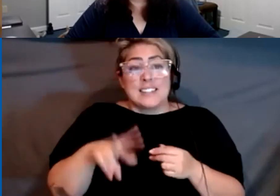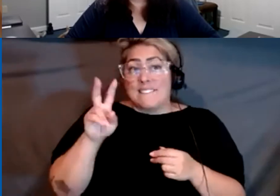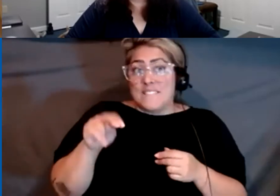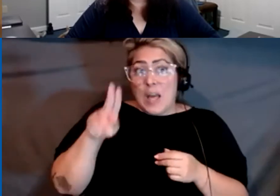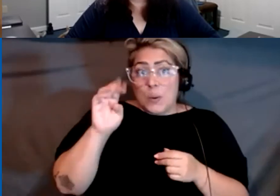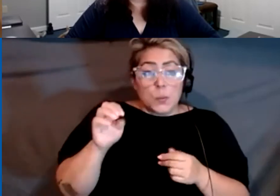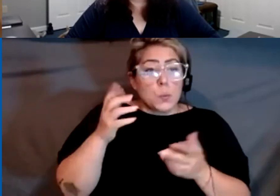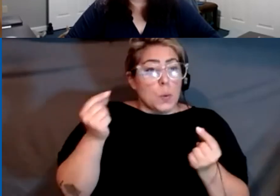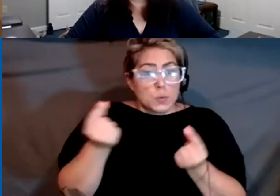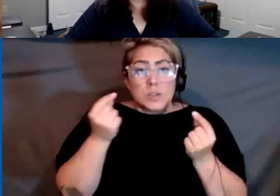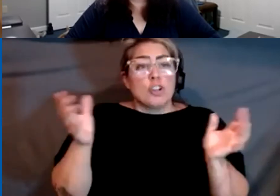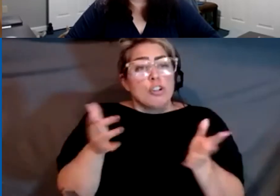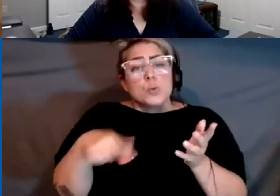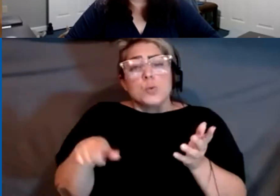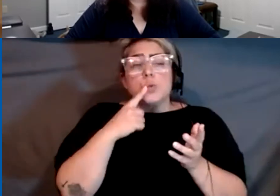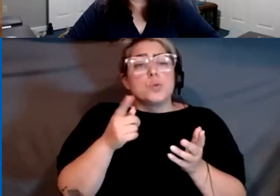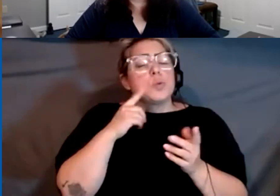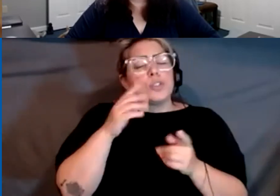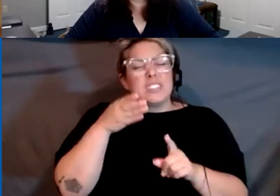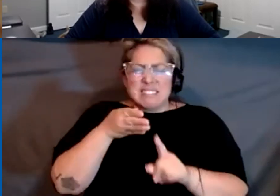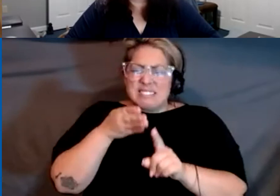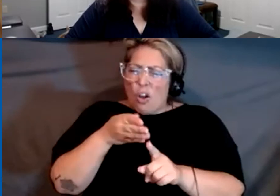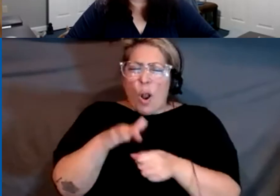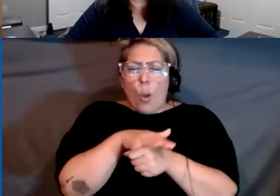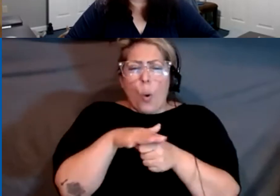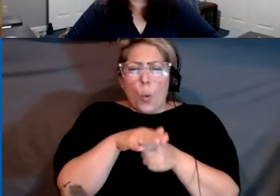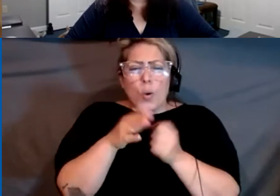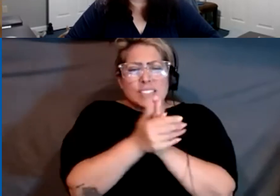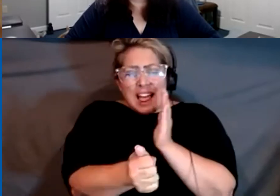on cultivating and developing